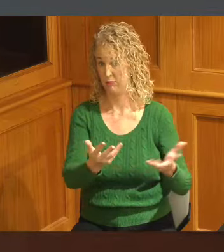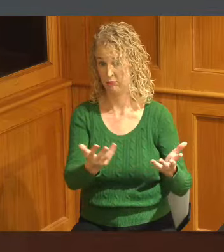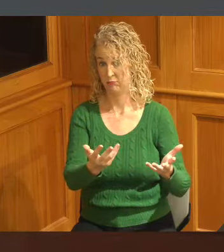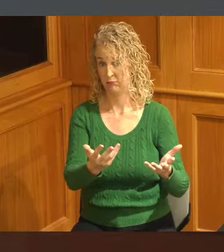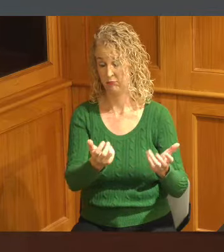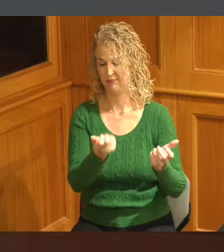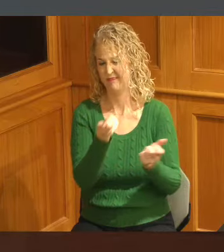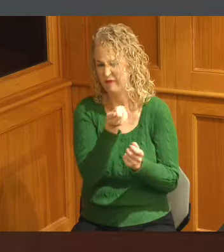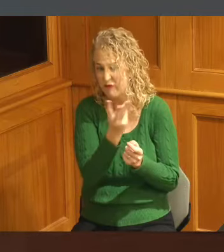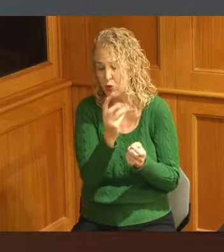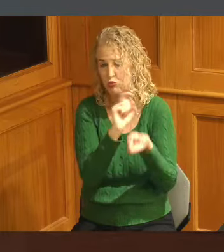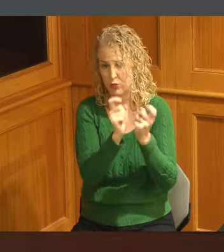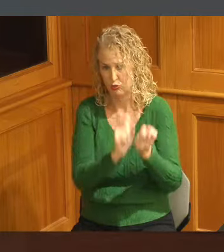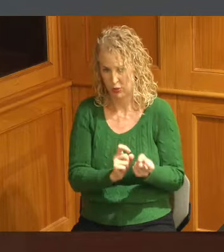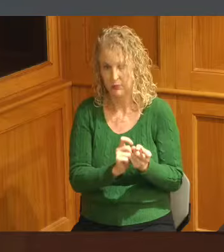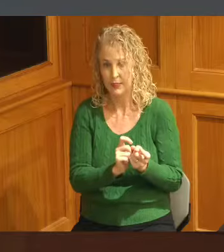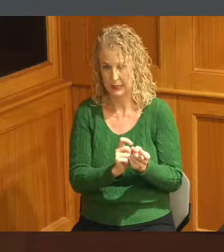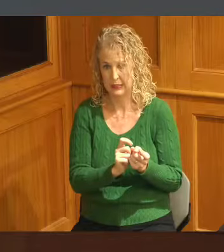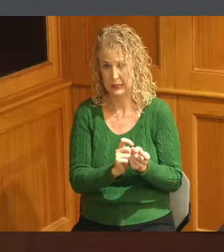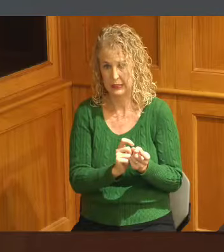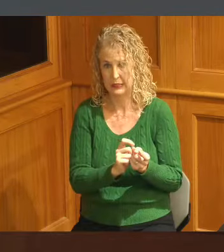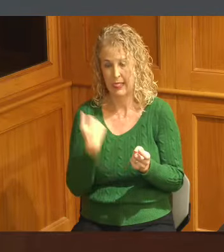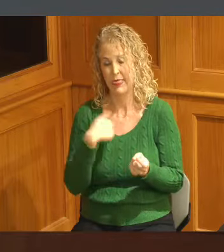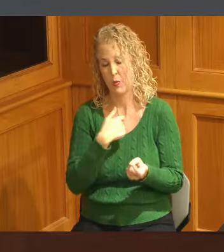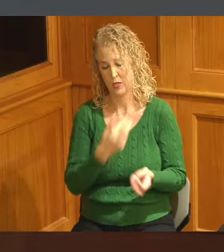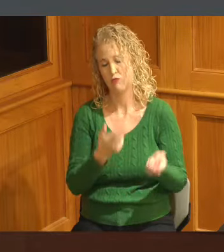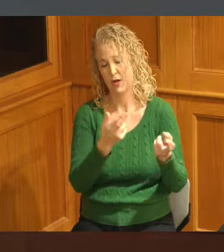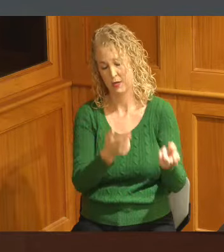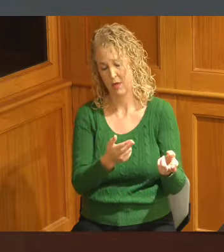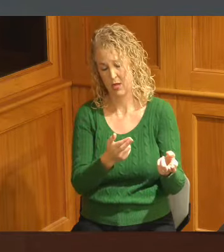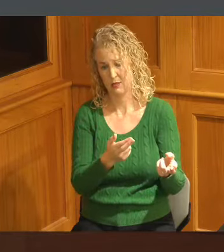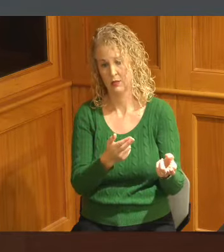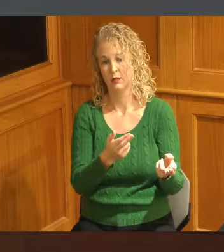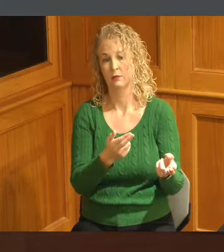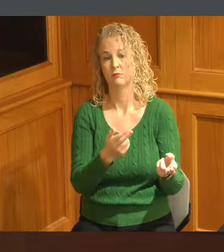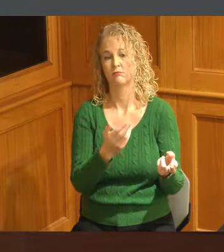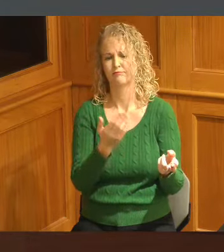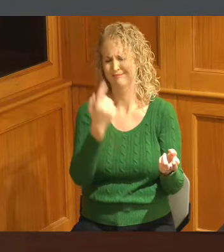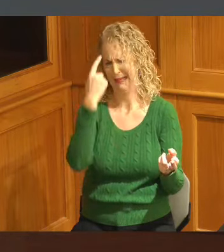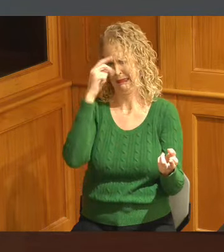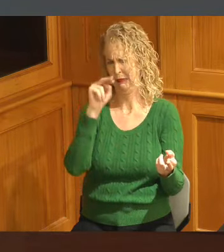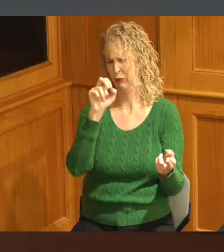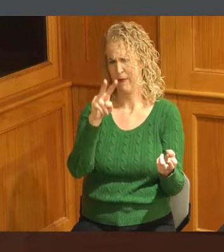adjustments to the Administrator's recommended budget which I presented back in early November.